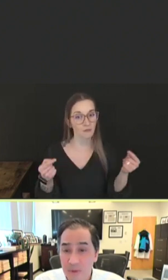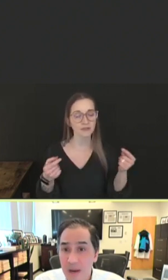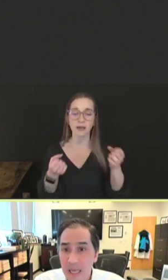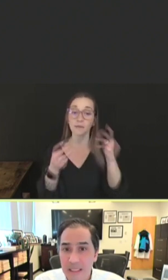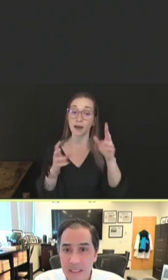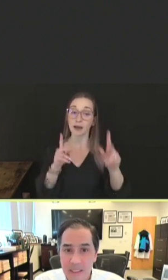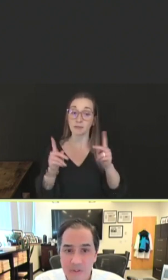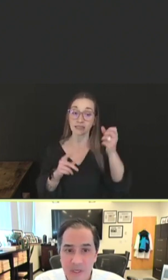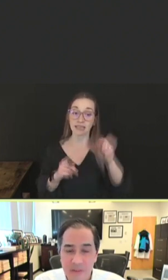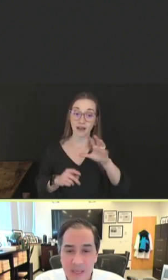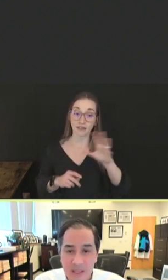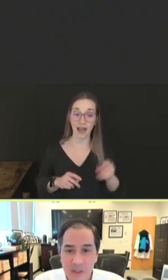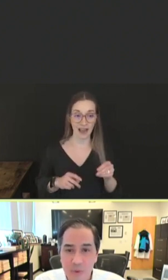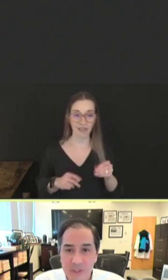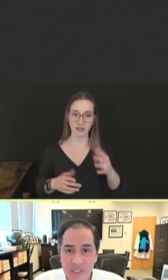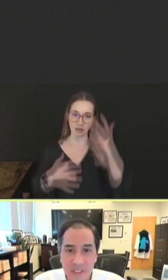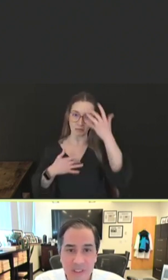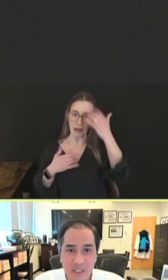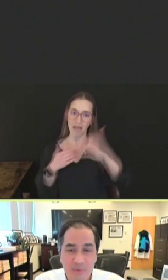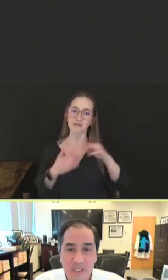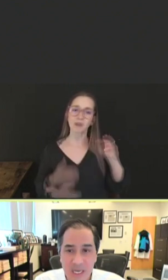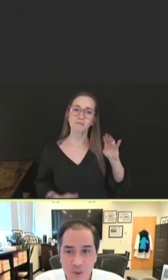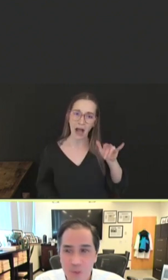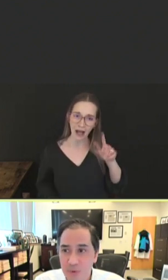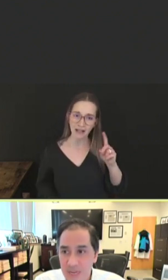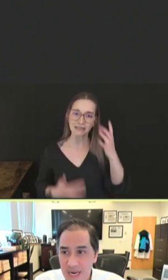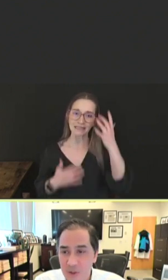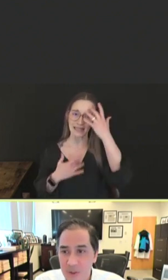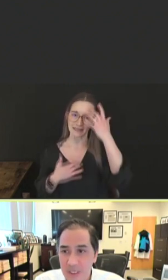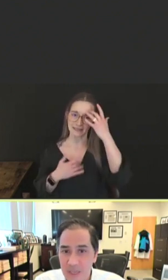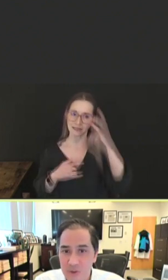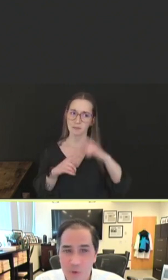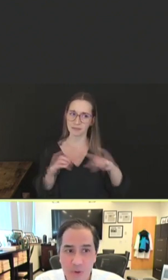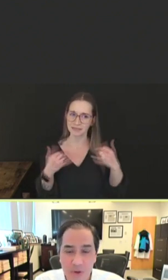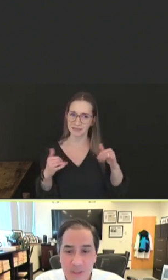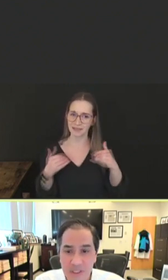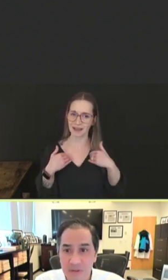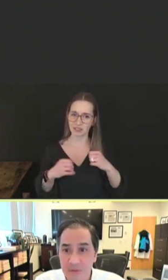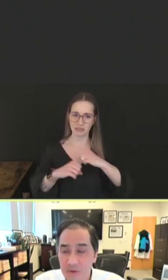with mild illness, then there was still substantial protection against Omicron severe